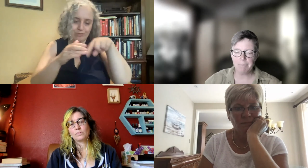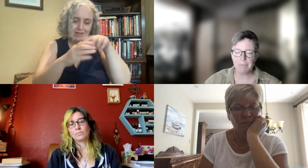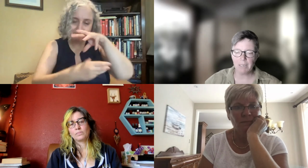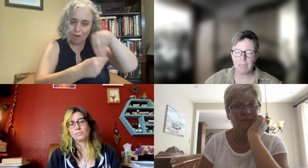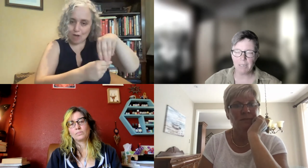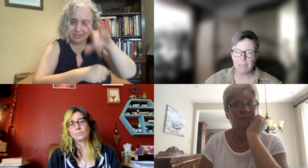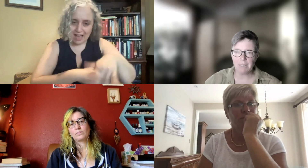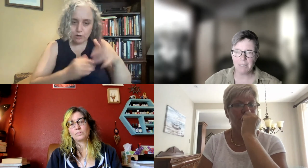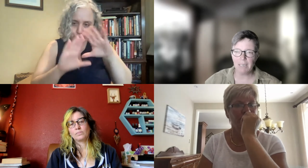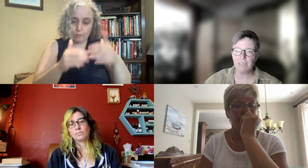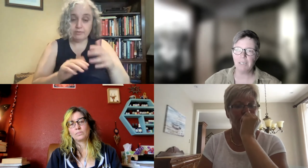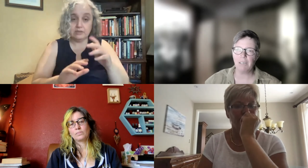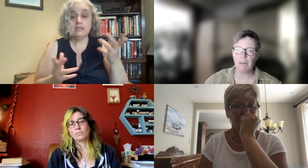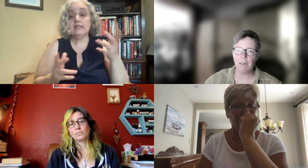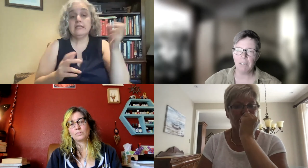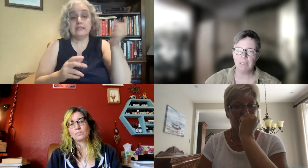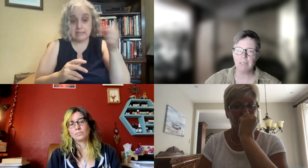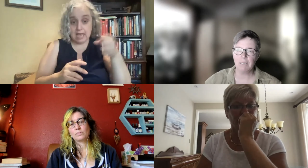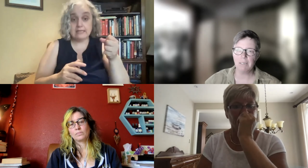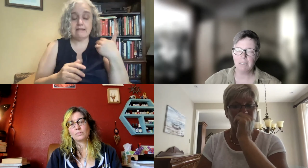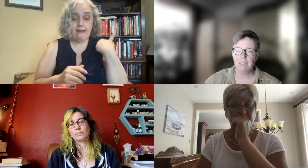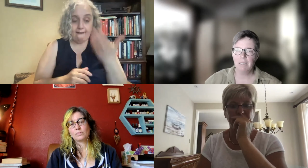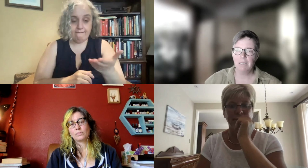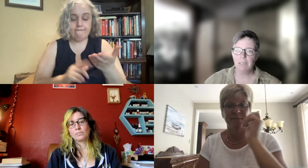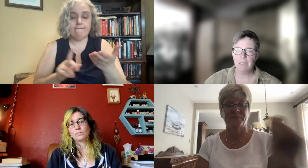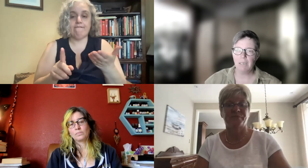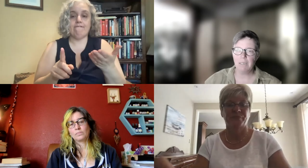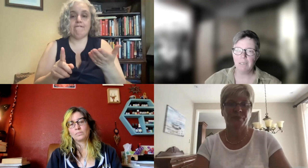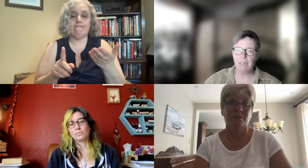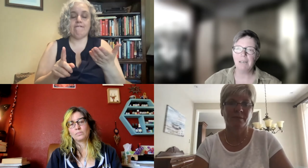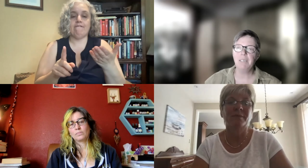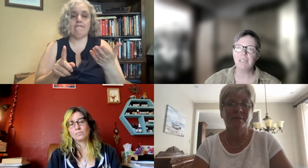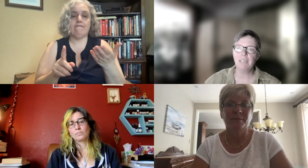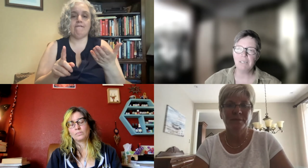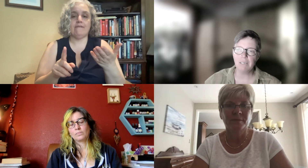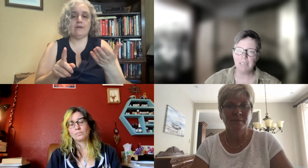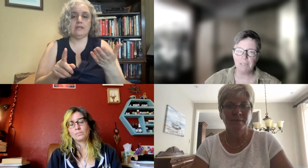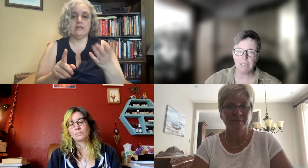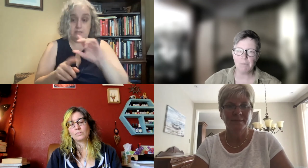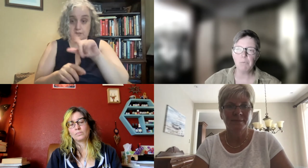Yes, the system